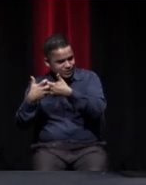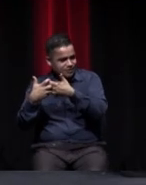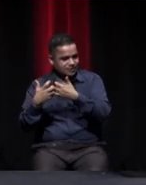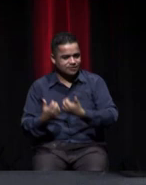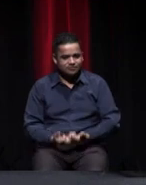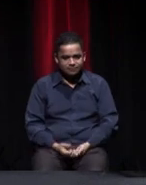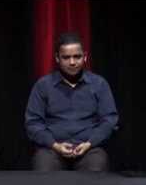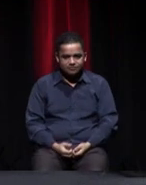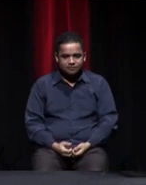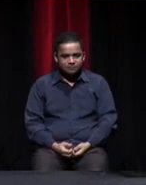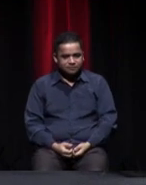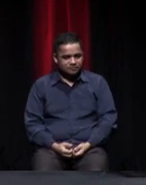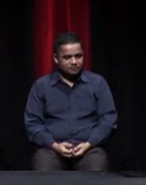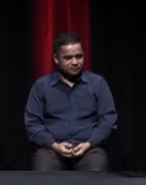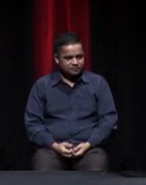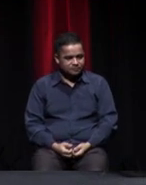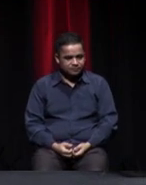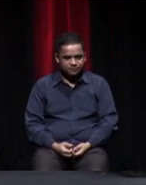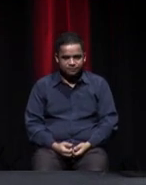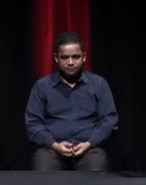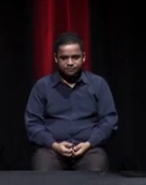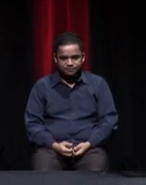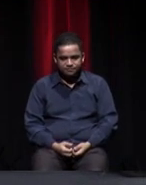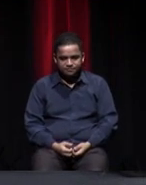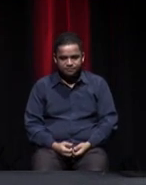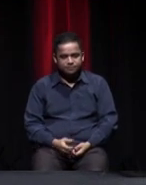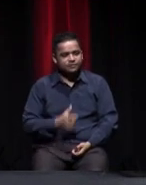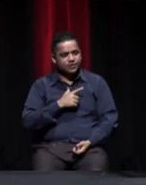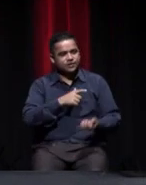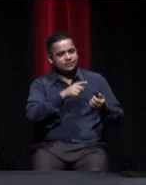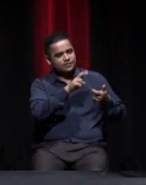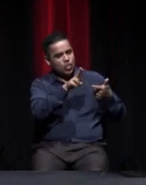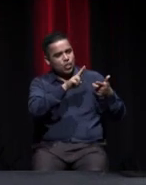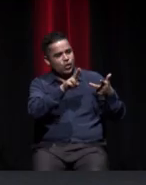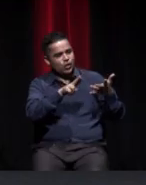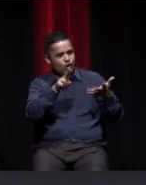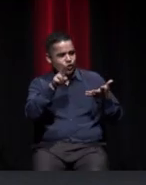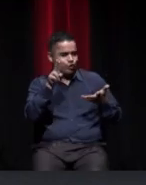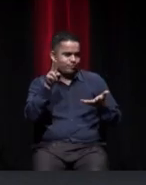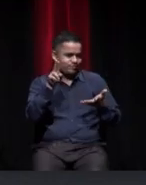I'm going through this because I have a cheat sheet, through many names of several sociologists, so...